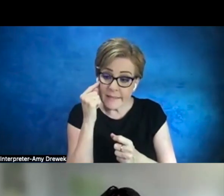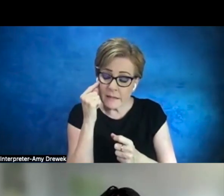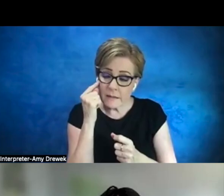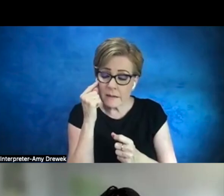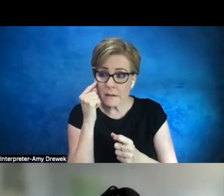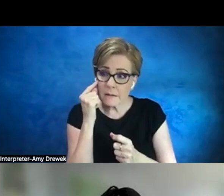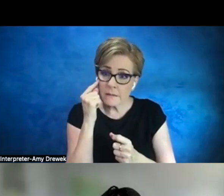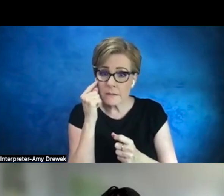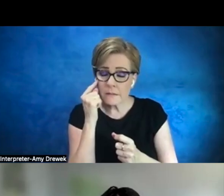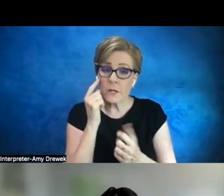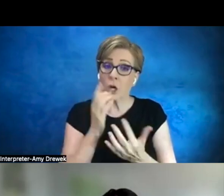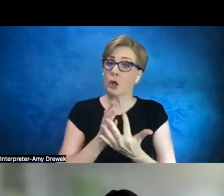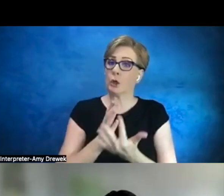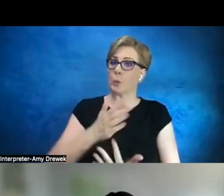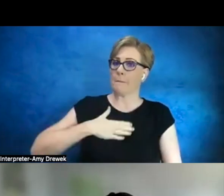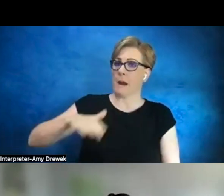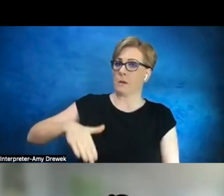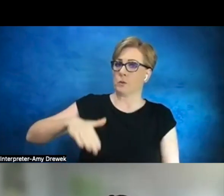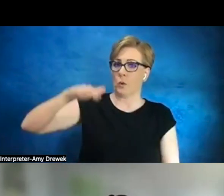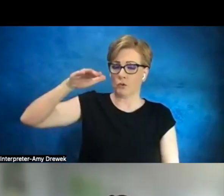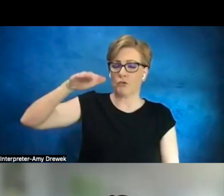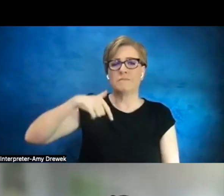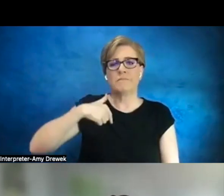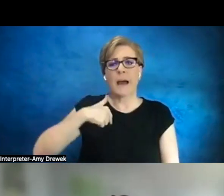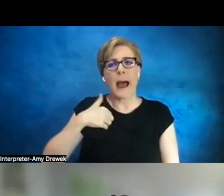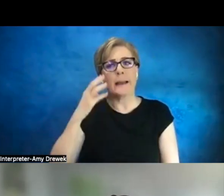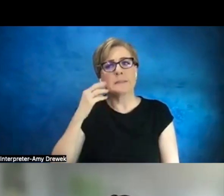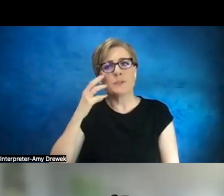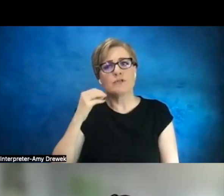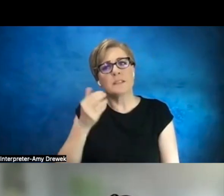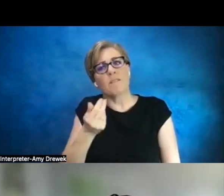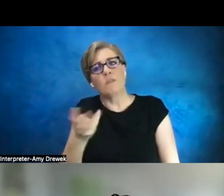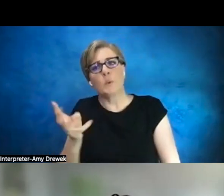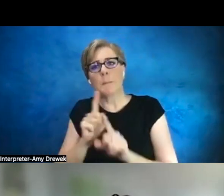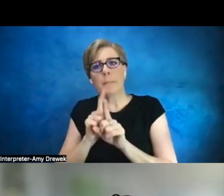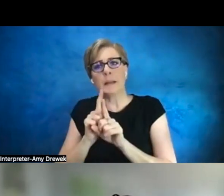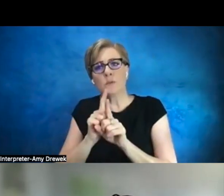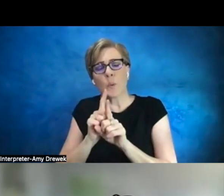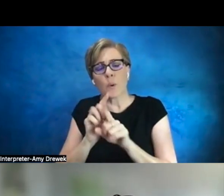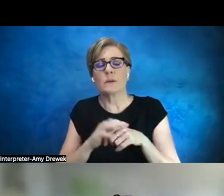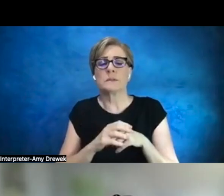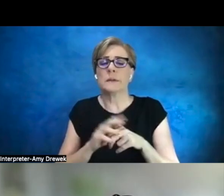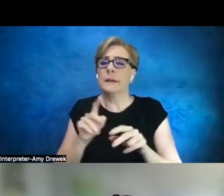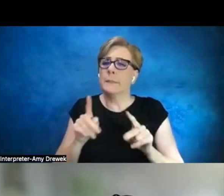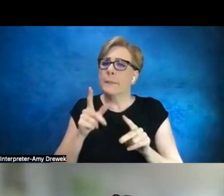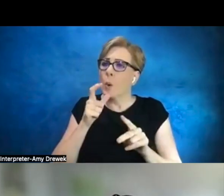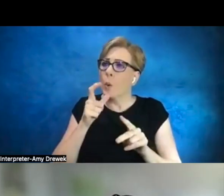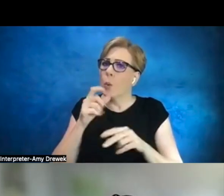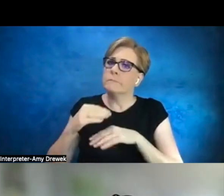adulthood I had a few mentors who guided me to where I am.